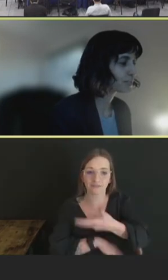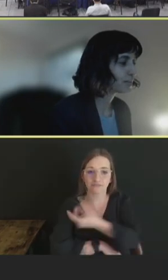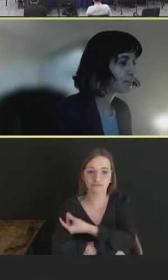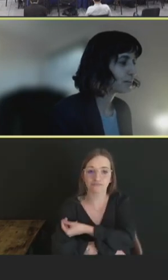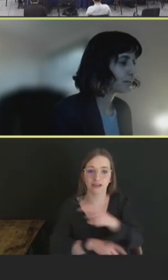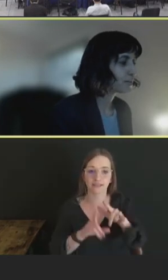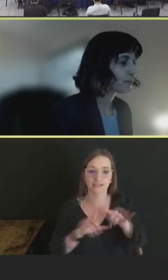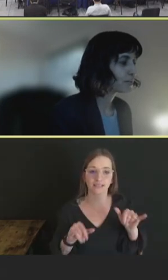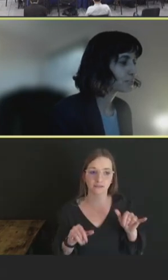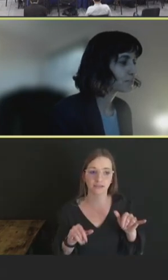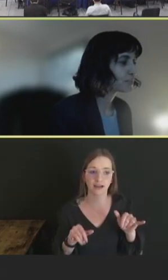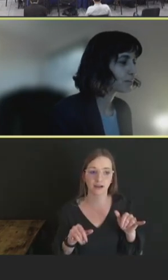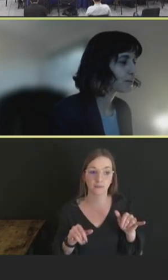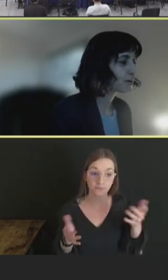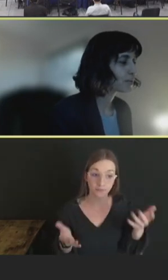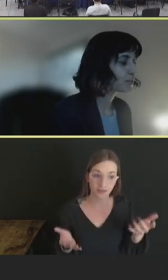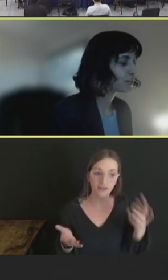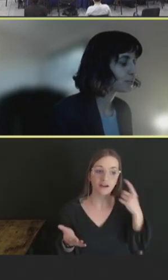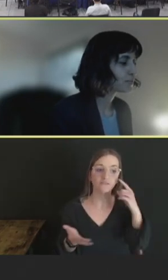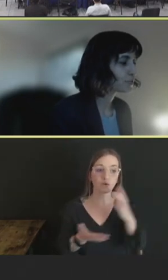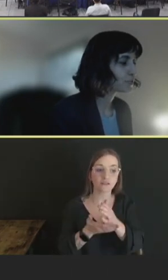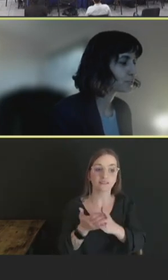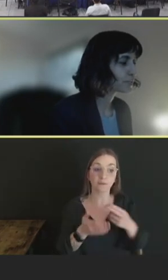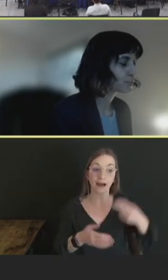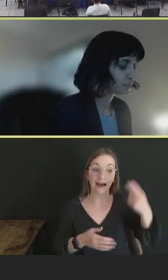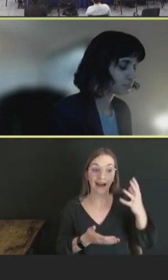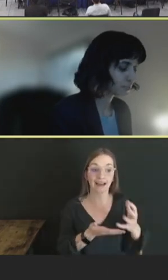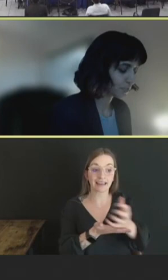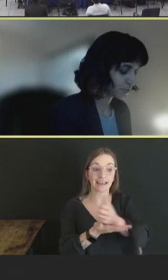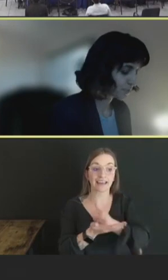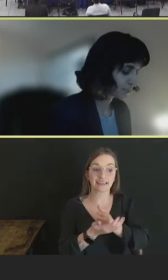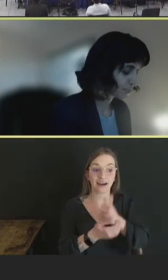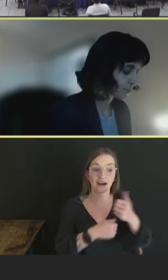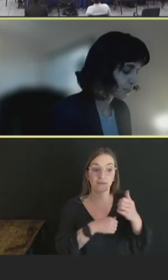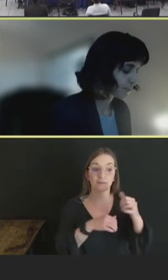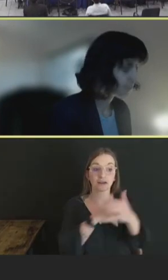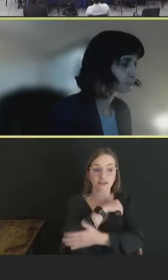there is some delayed or alternative dosing schedules used by some parents.